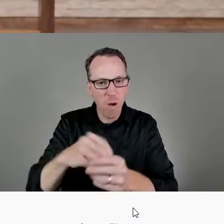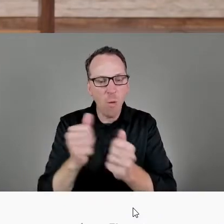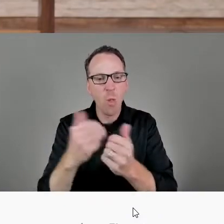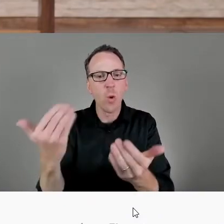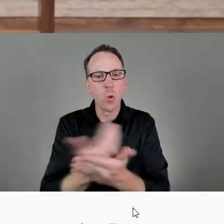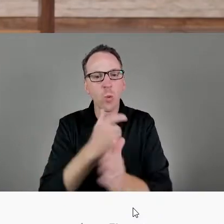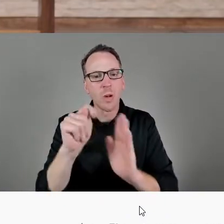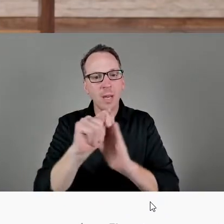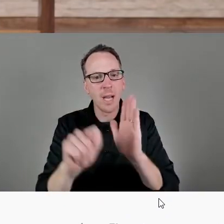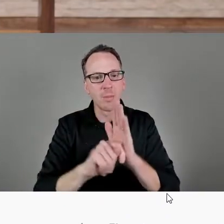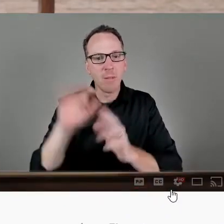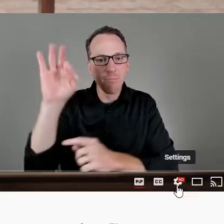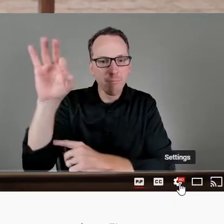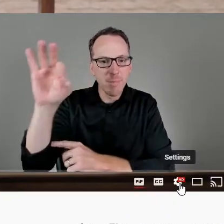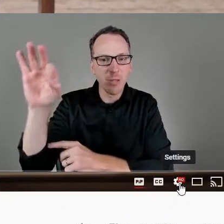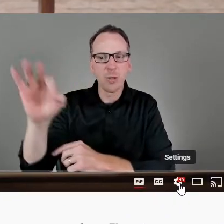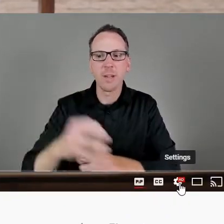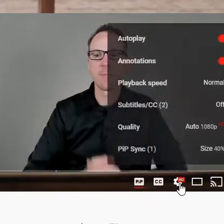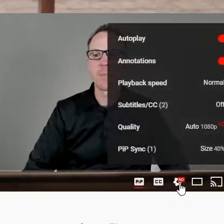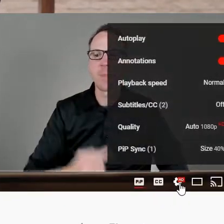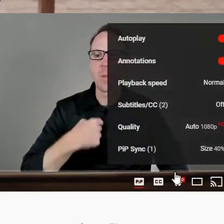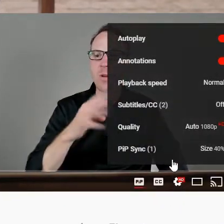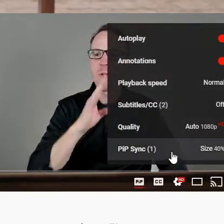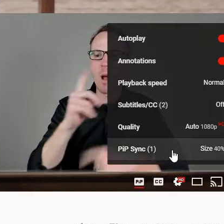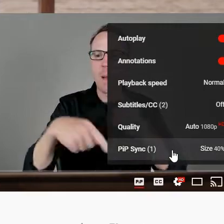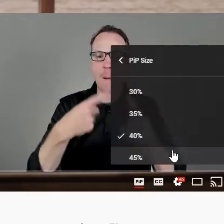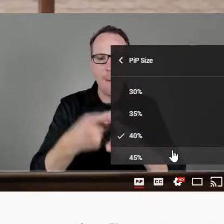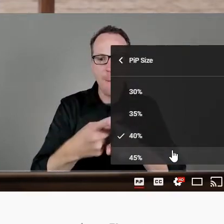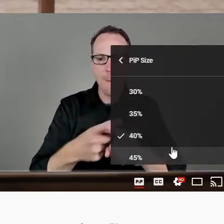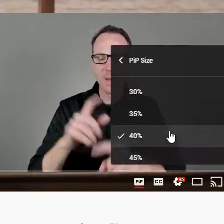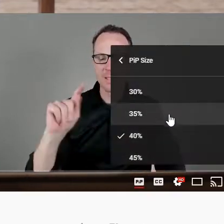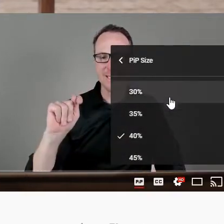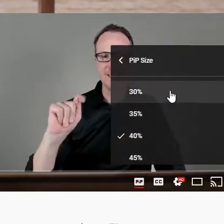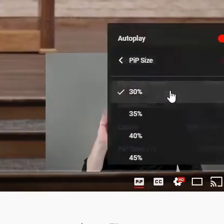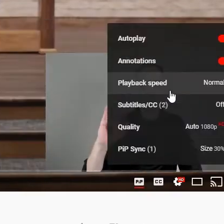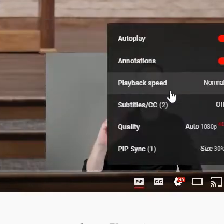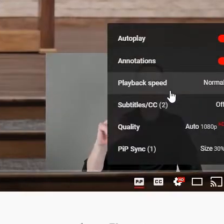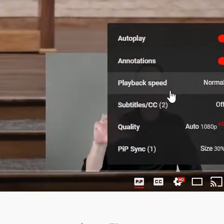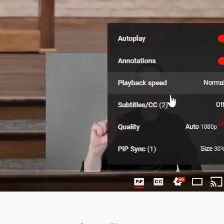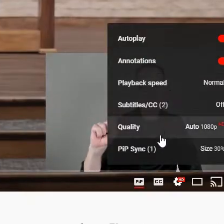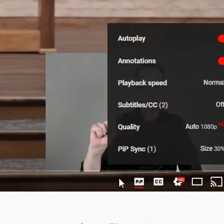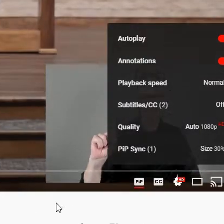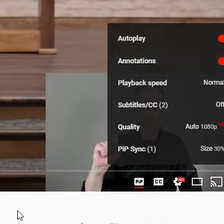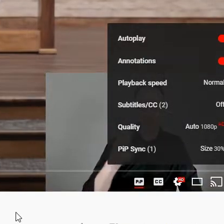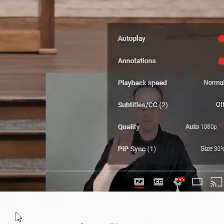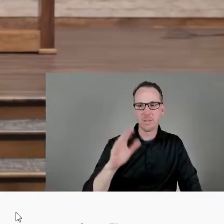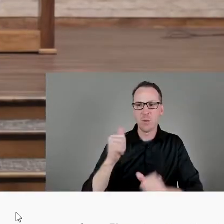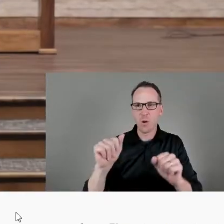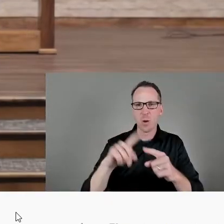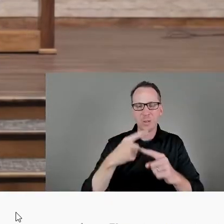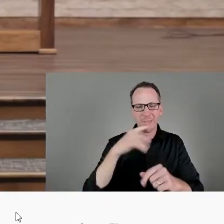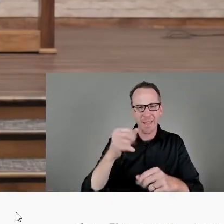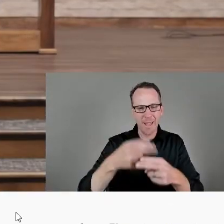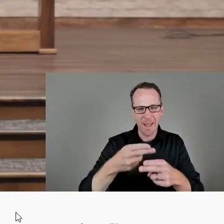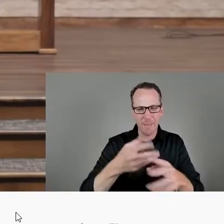If you want to change the size of the interpretation video, you will find a PiP Sync Size option in the YouTube settings tray.